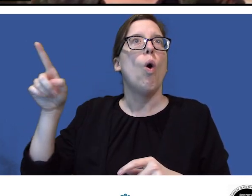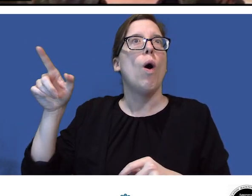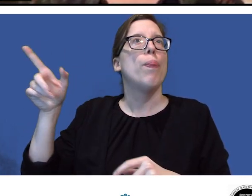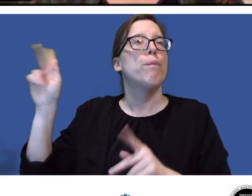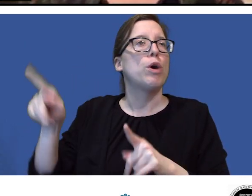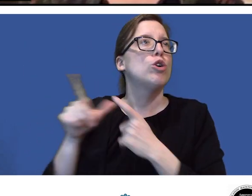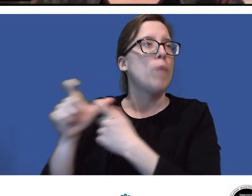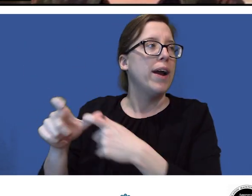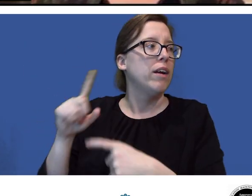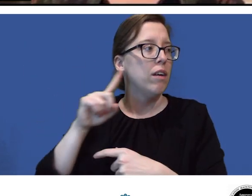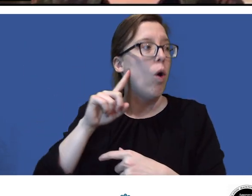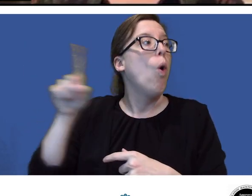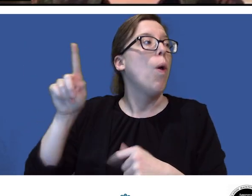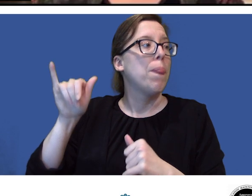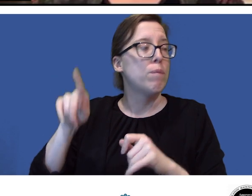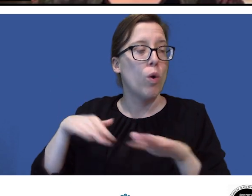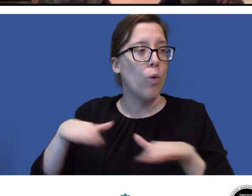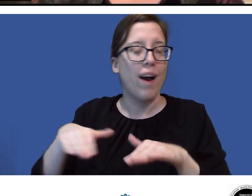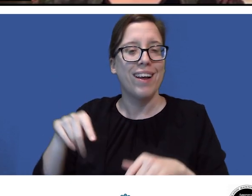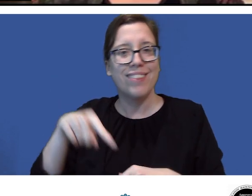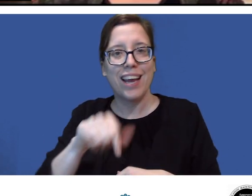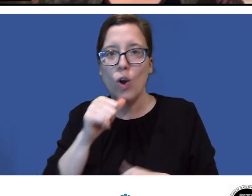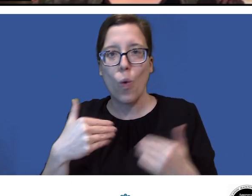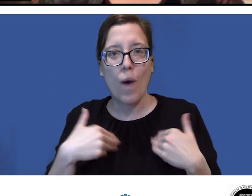Teachers of the Visually Impaired, and those of you who work as aides